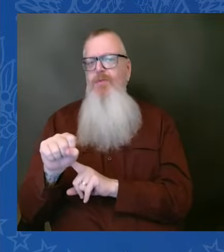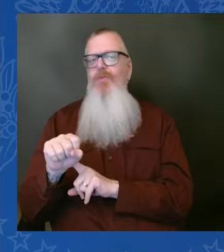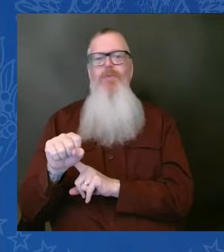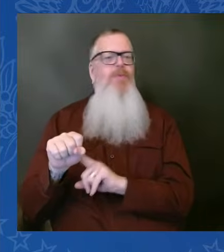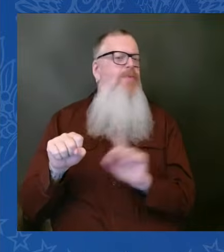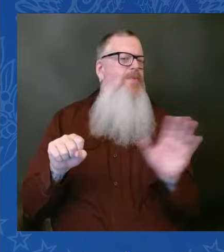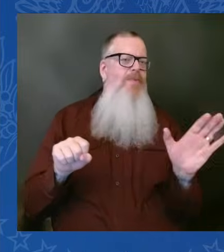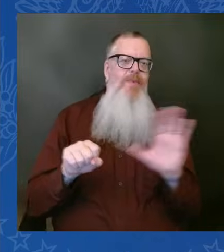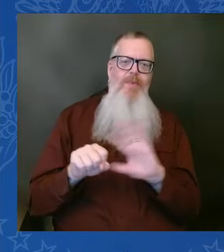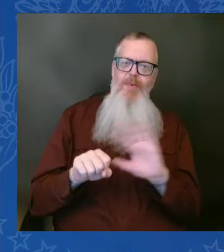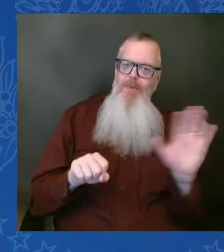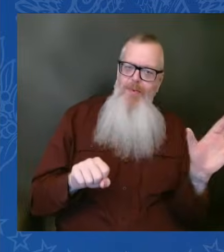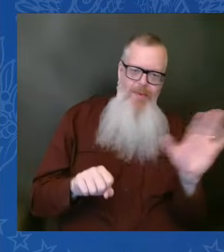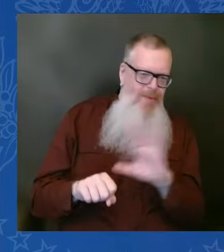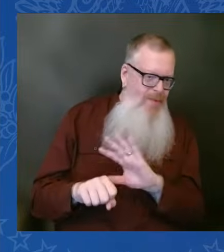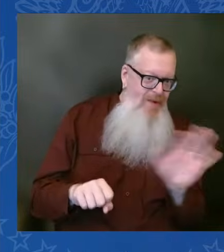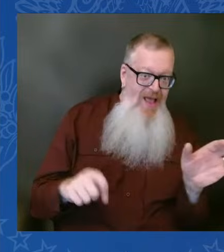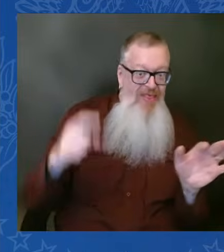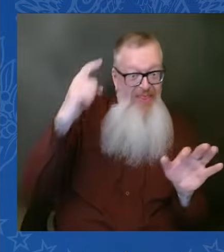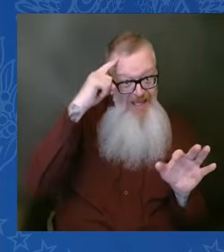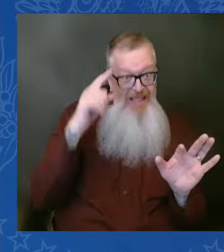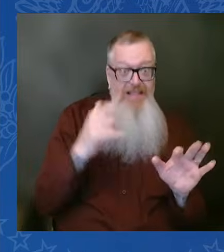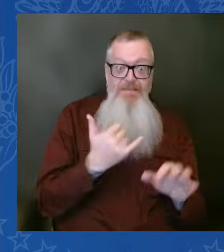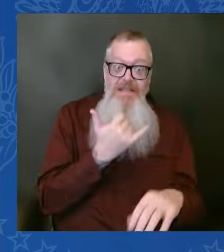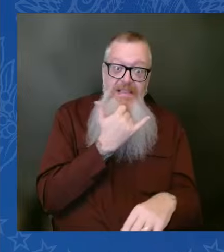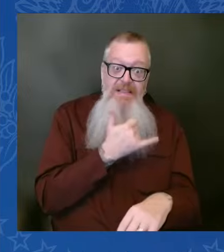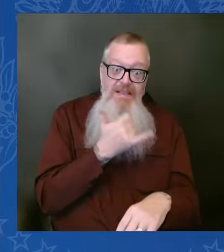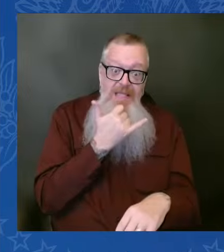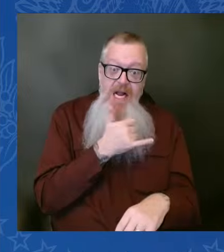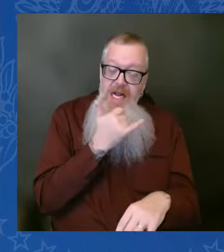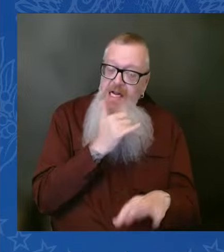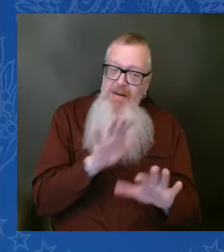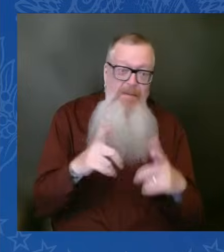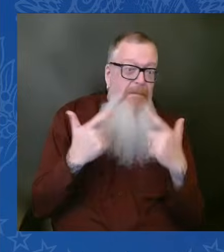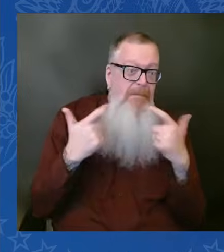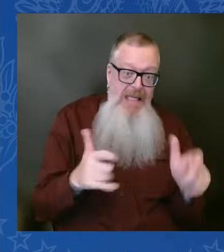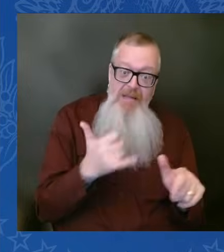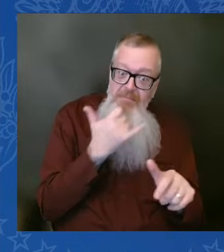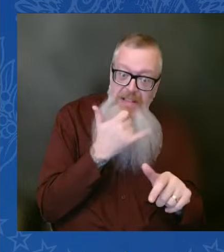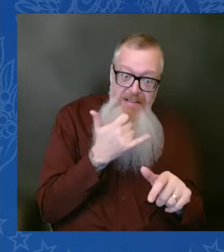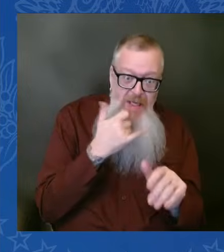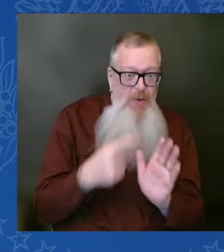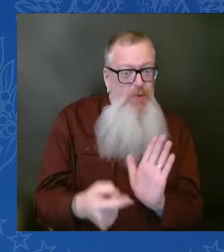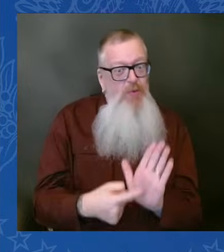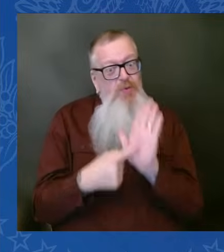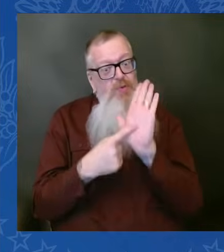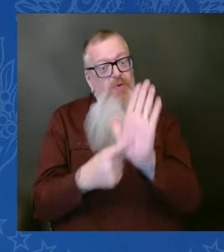I believe we’ve proven that approach is a mistake over the past four years. But we all know in time --